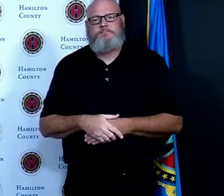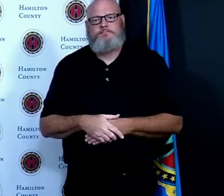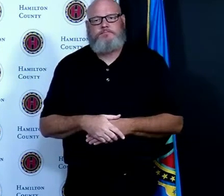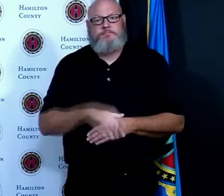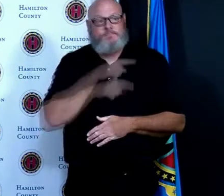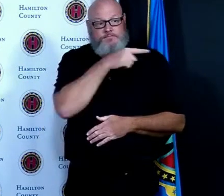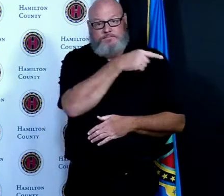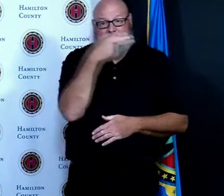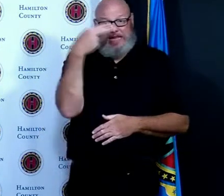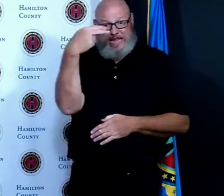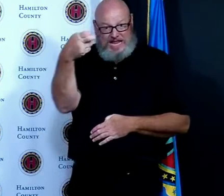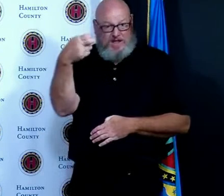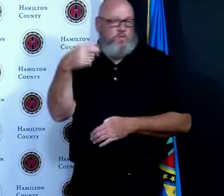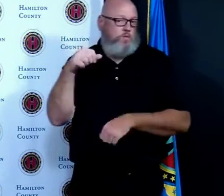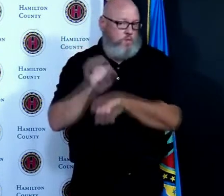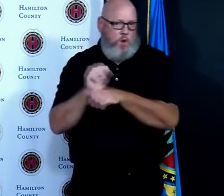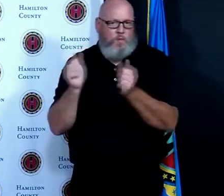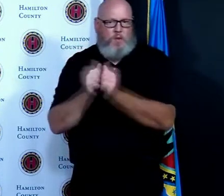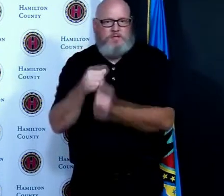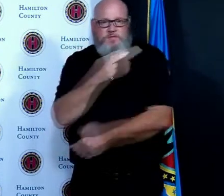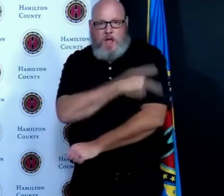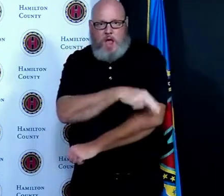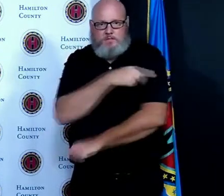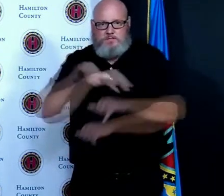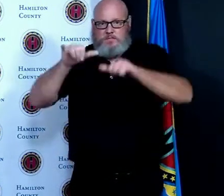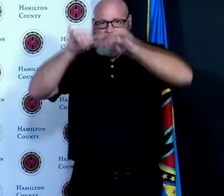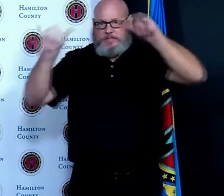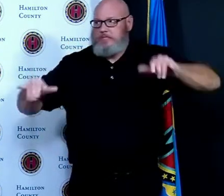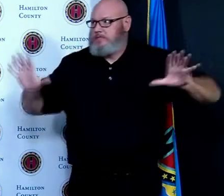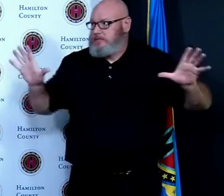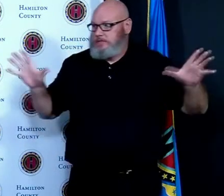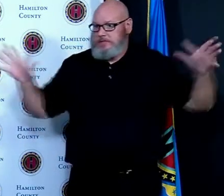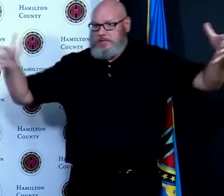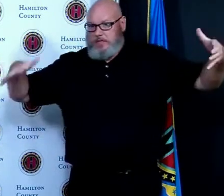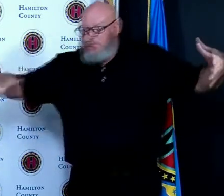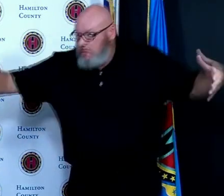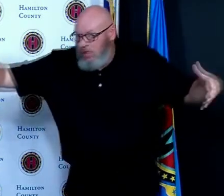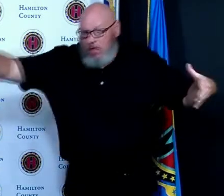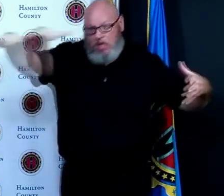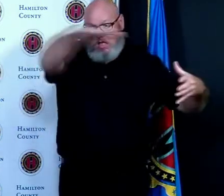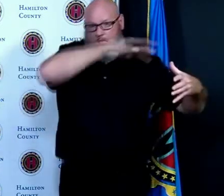be coming and so I think it'll be very informative and I'm very grateful that Dr Lofgren is with